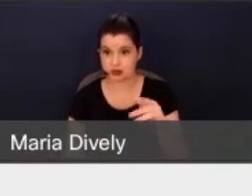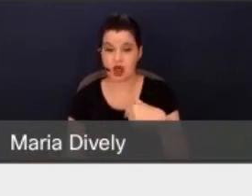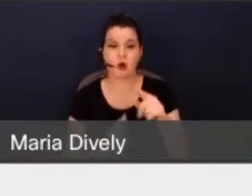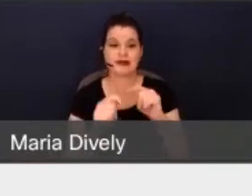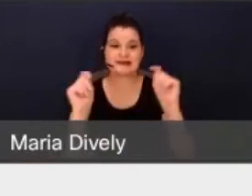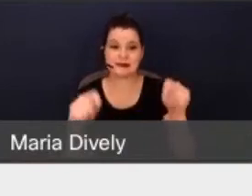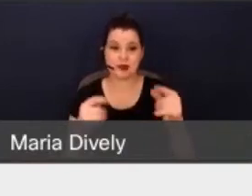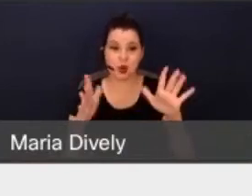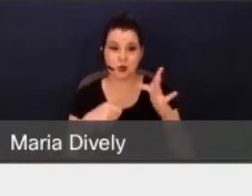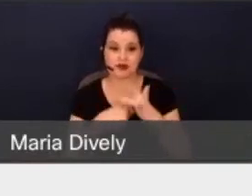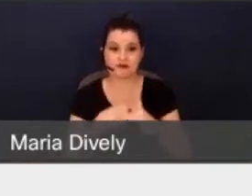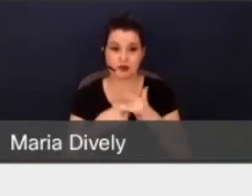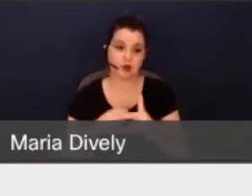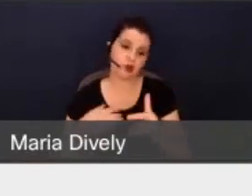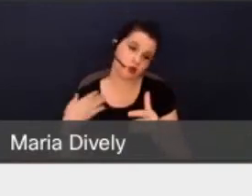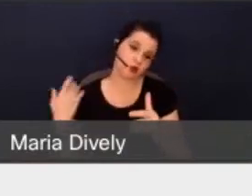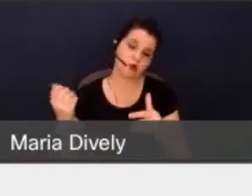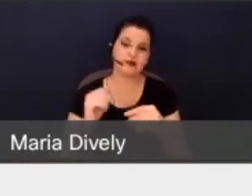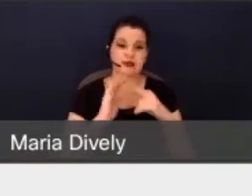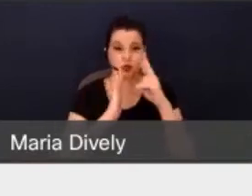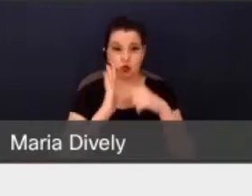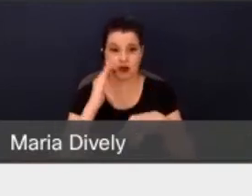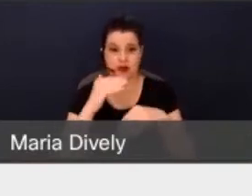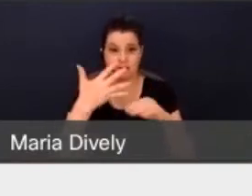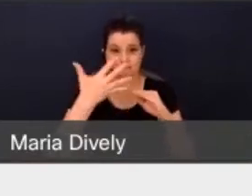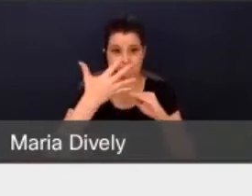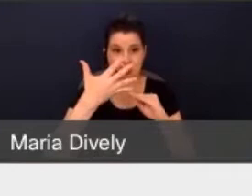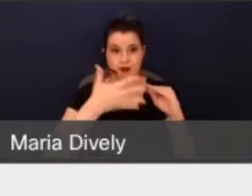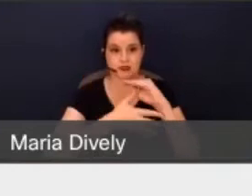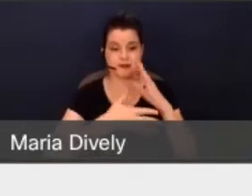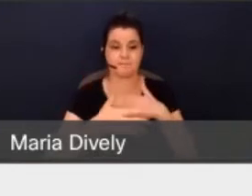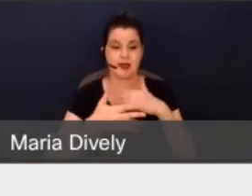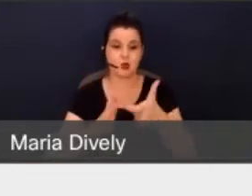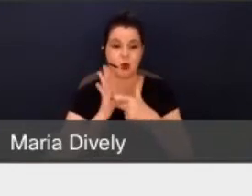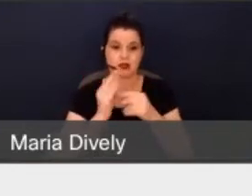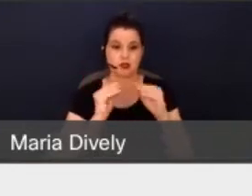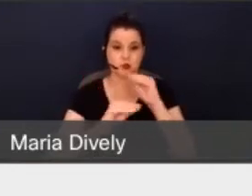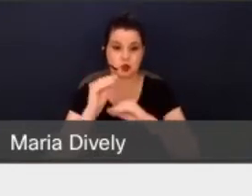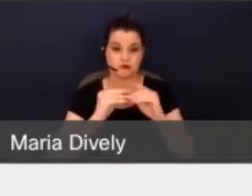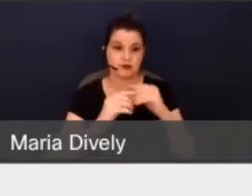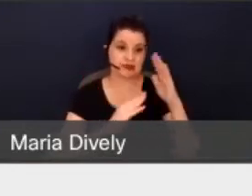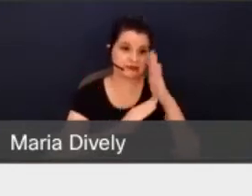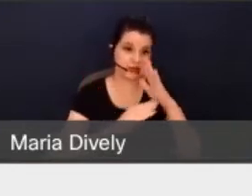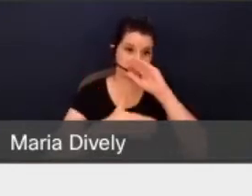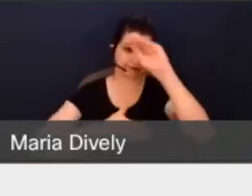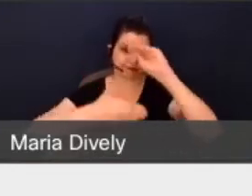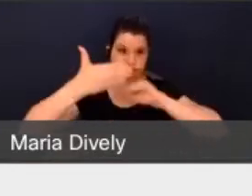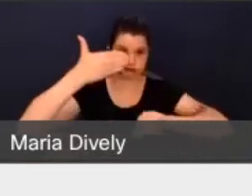already available that read bottom to top mind require me to move the order from top down to bottom up.